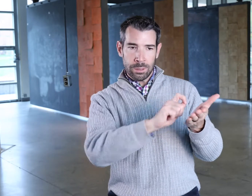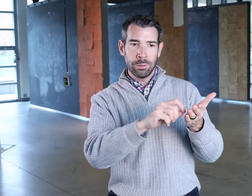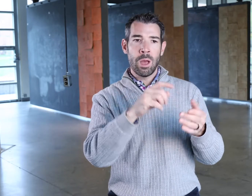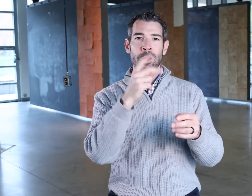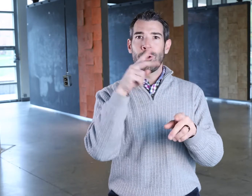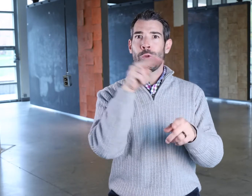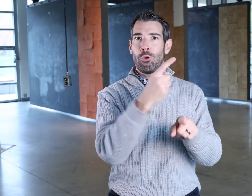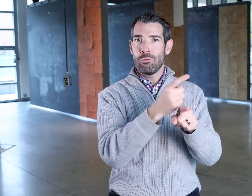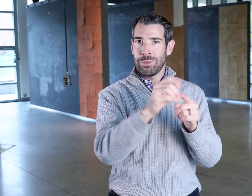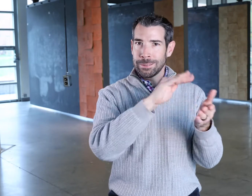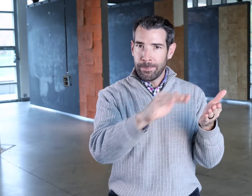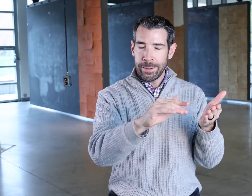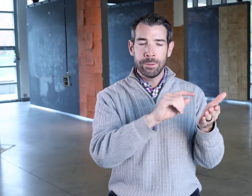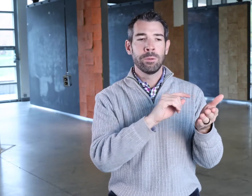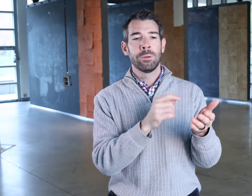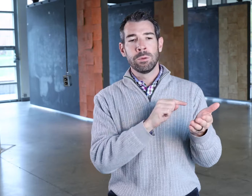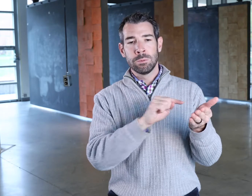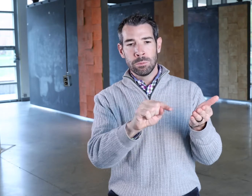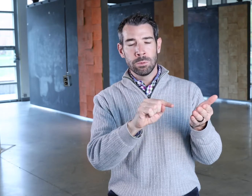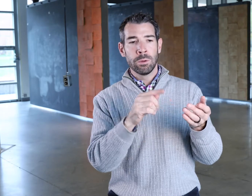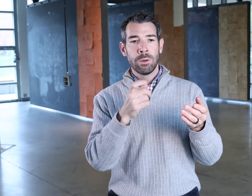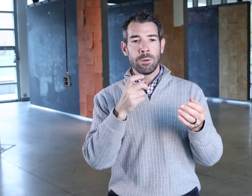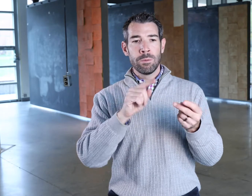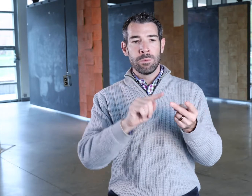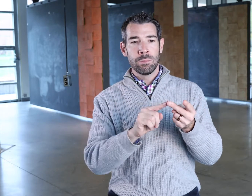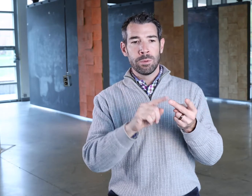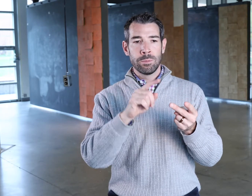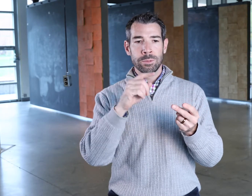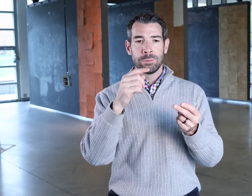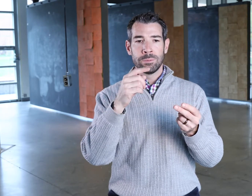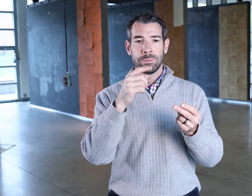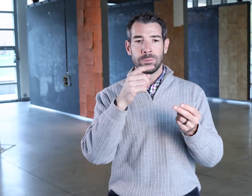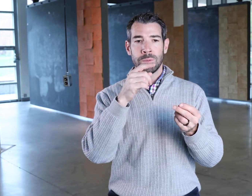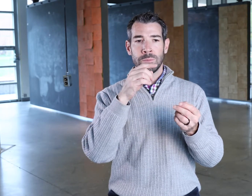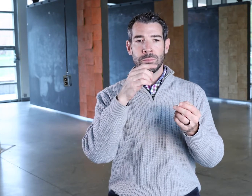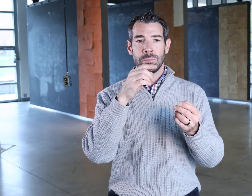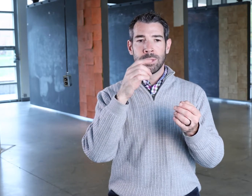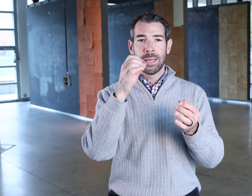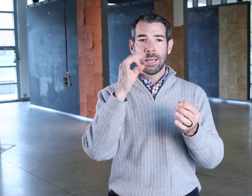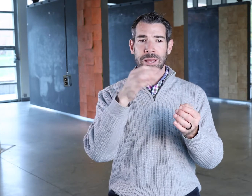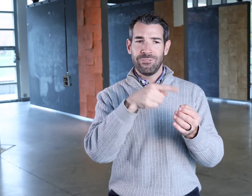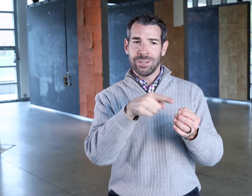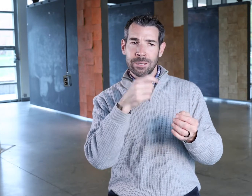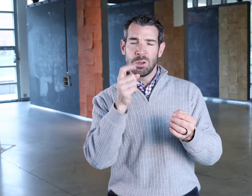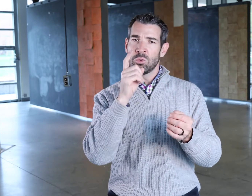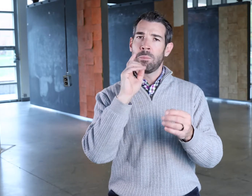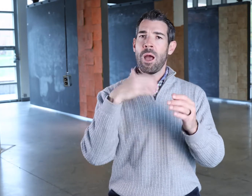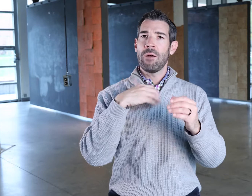helps me to read and understand, and make sure that I have the correct spellings. If one doesn't understand something on a test,